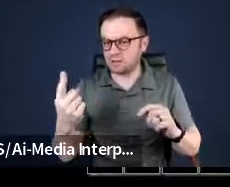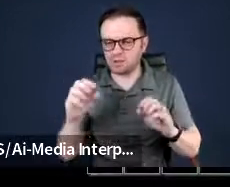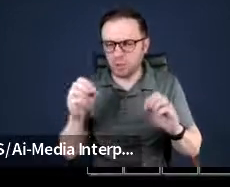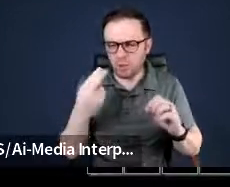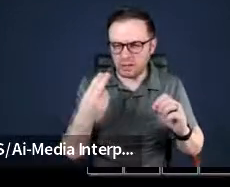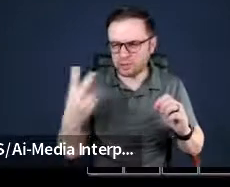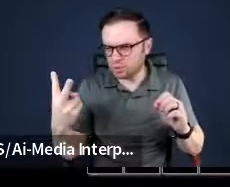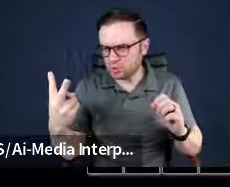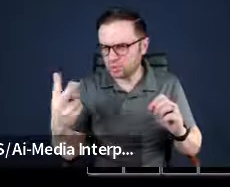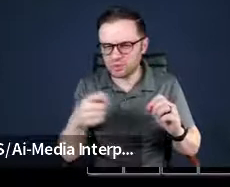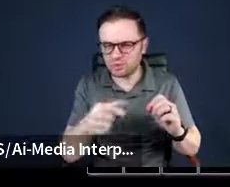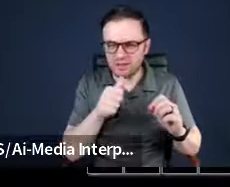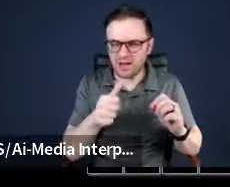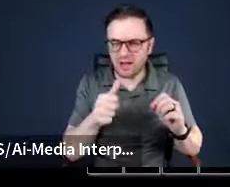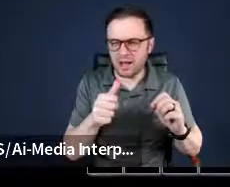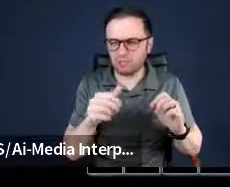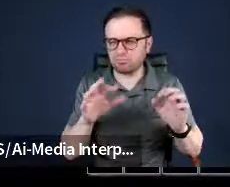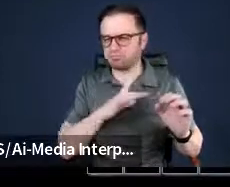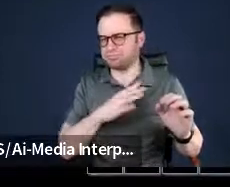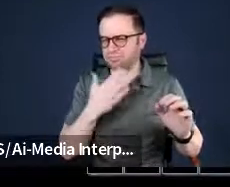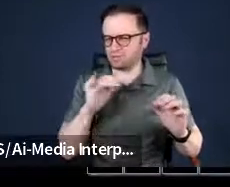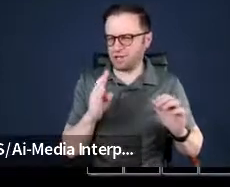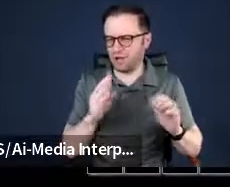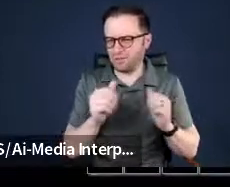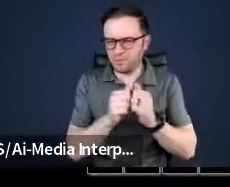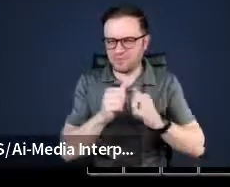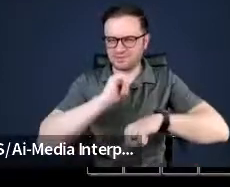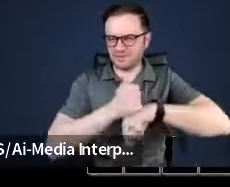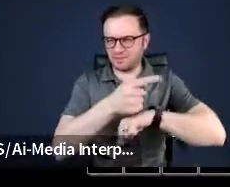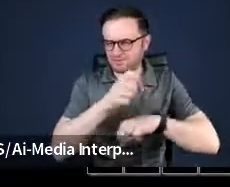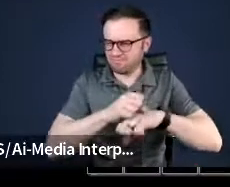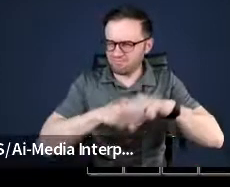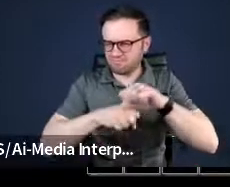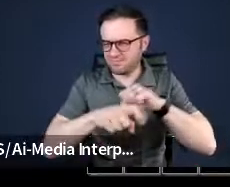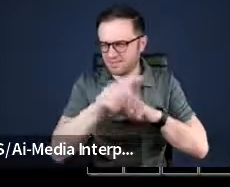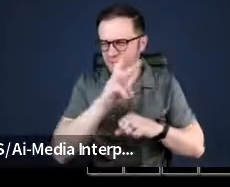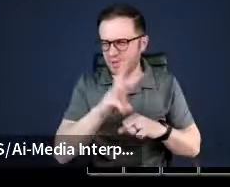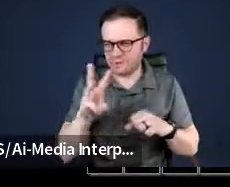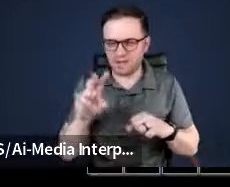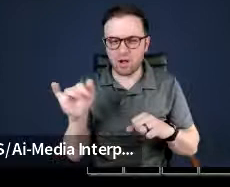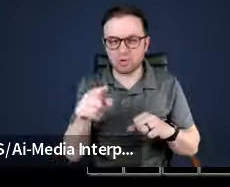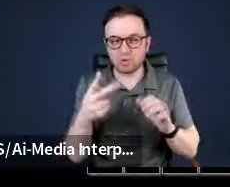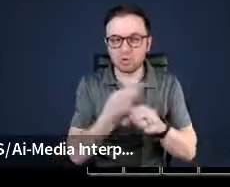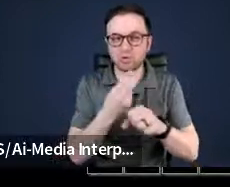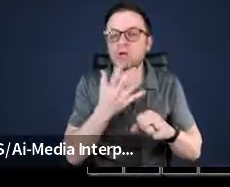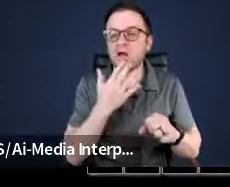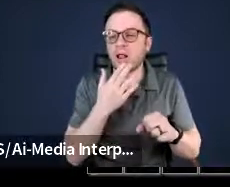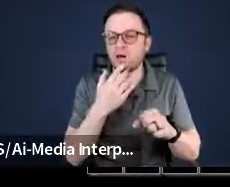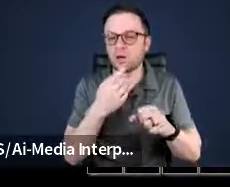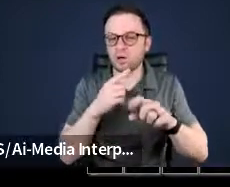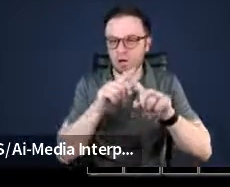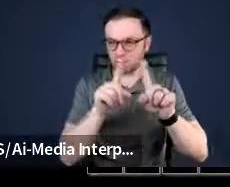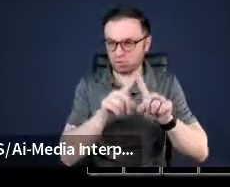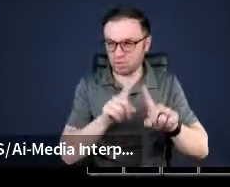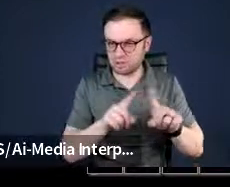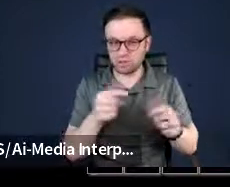level because they jump to age 4, this should be H2 and if you look on the site in fact there is multiple H